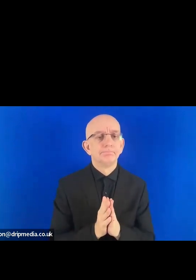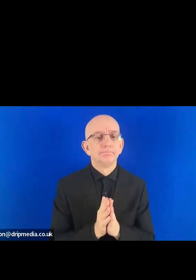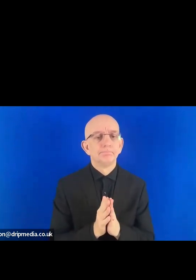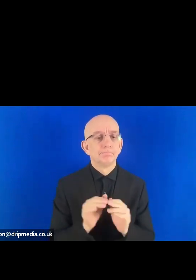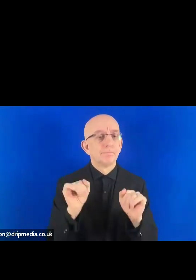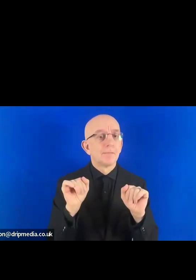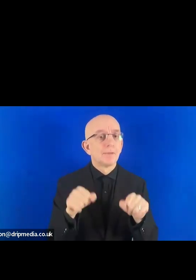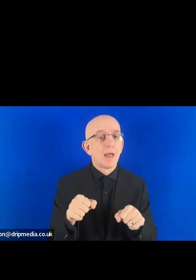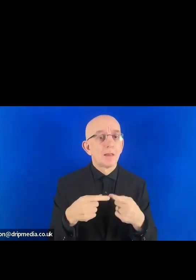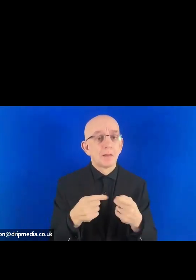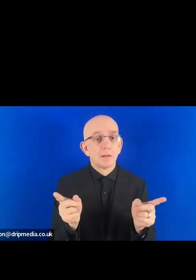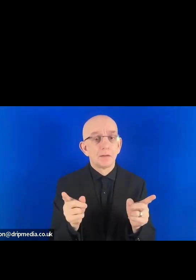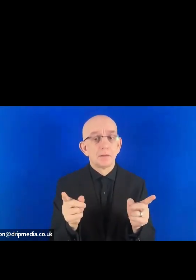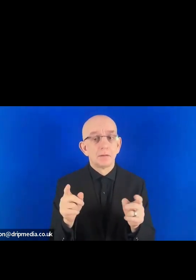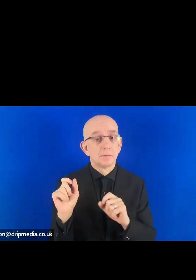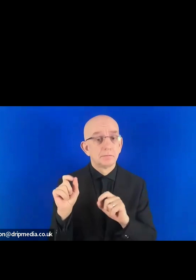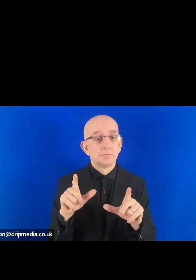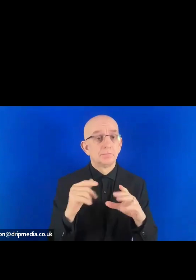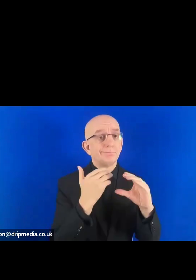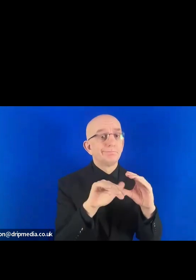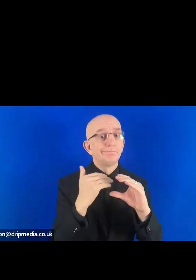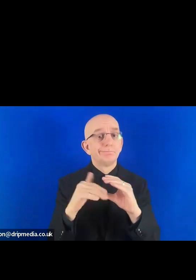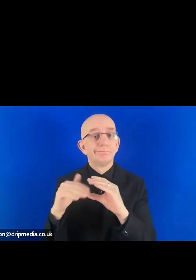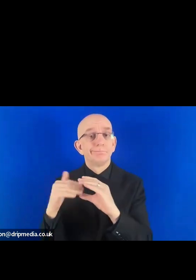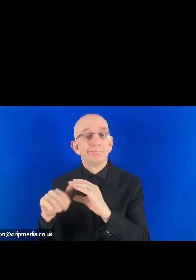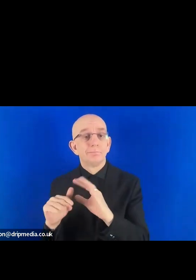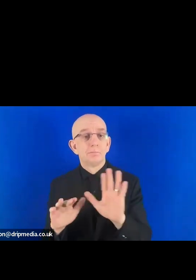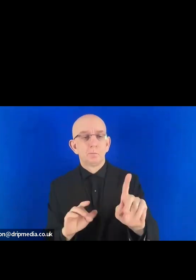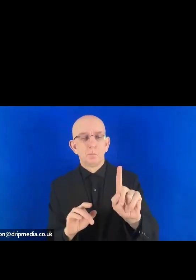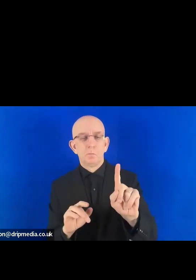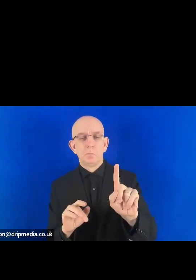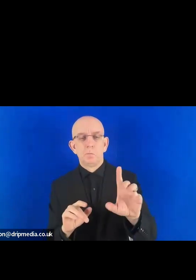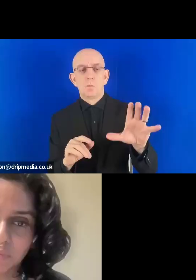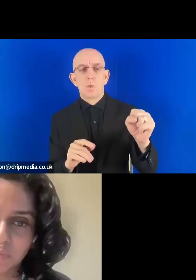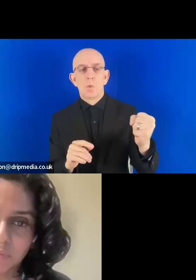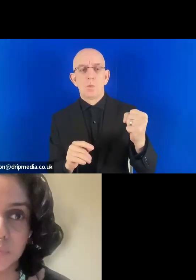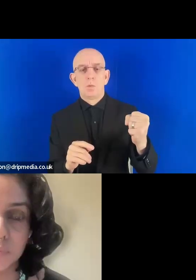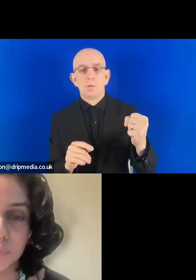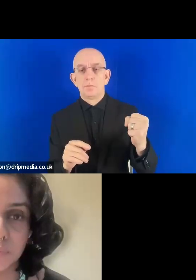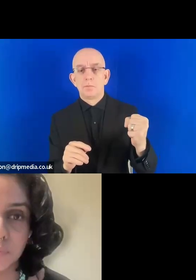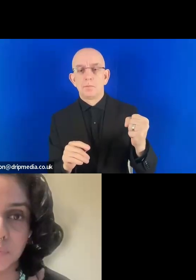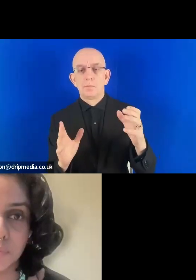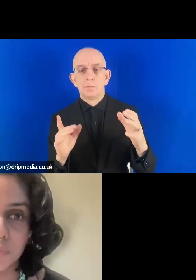Okay, hold on one second. I think the, limitation,